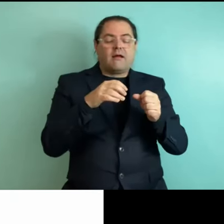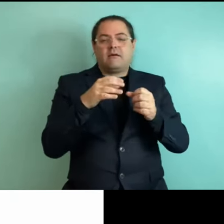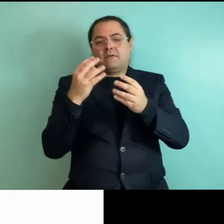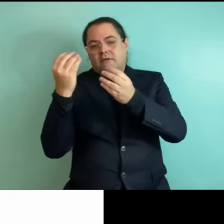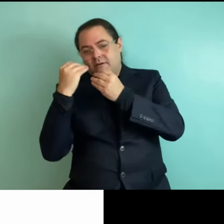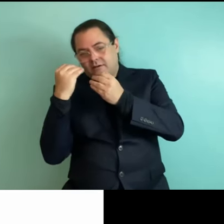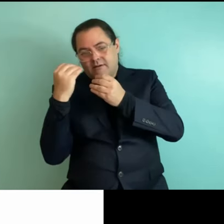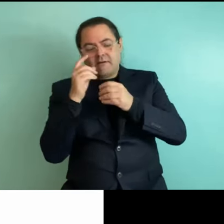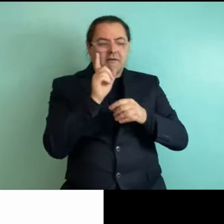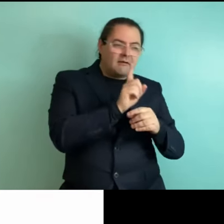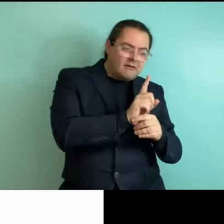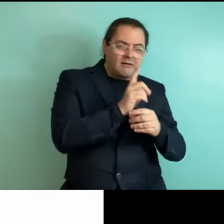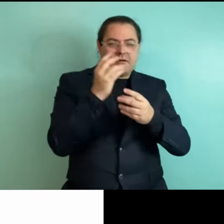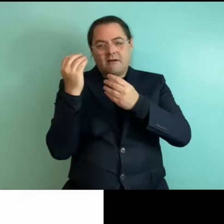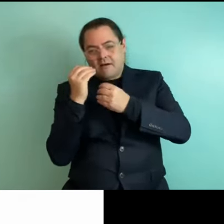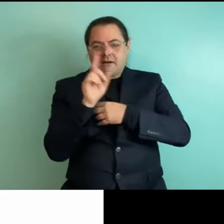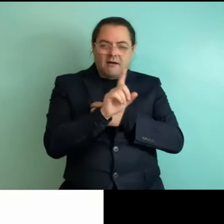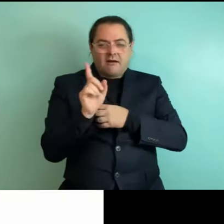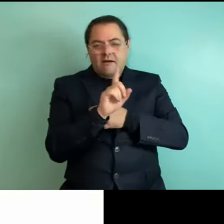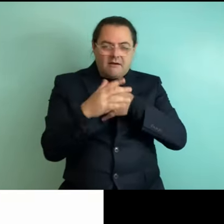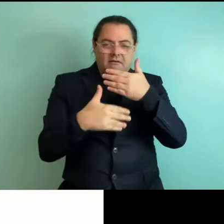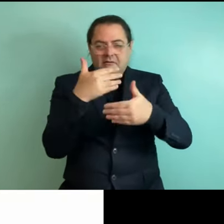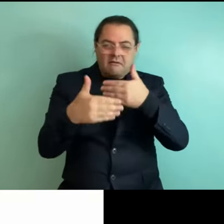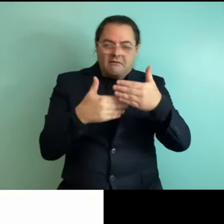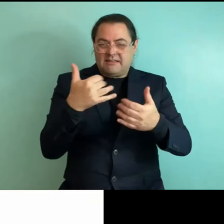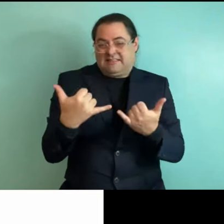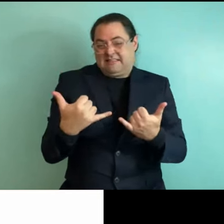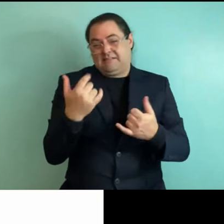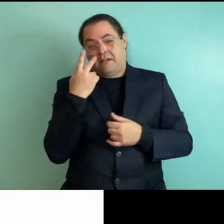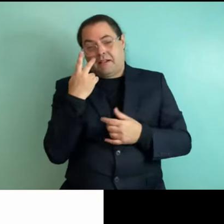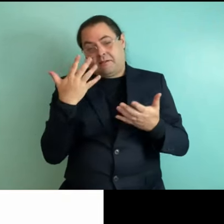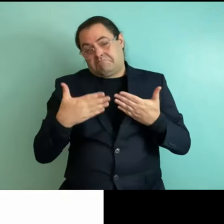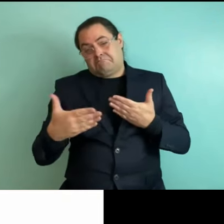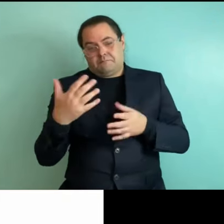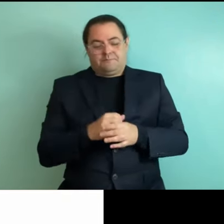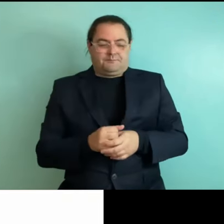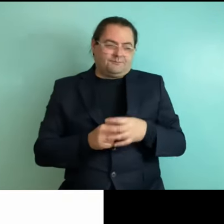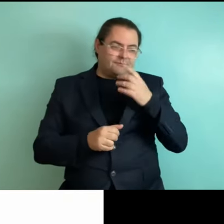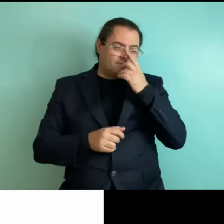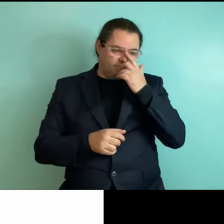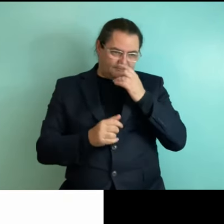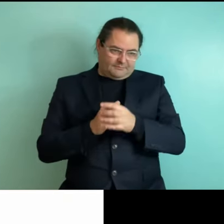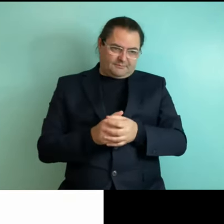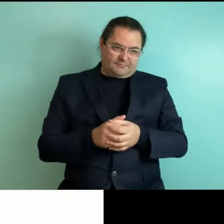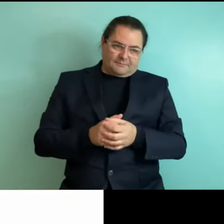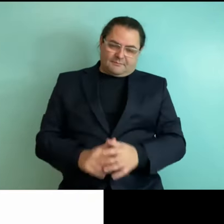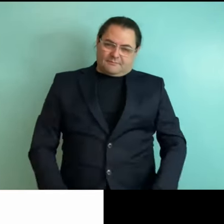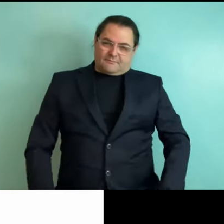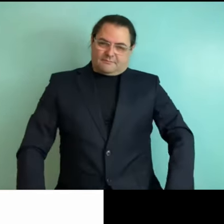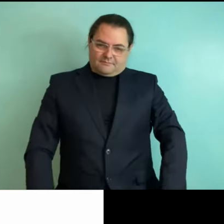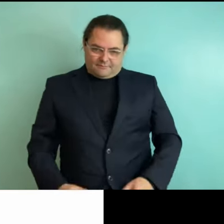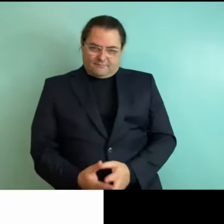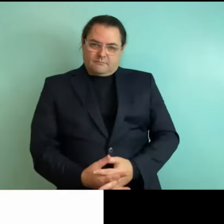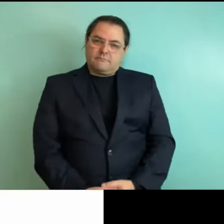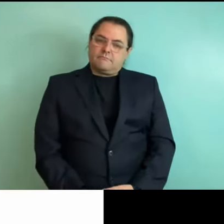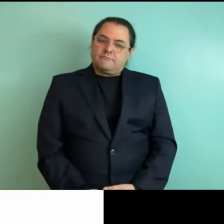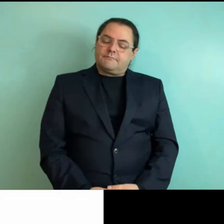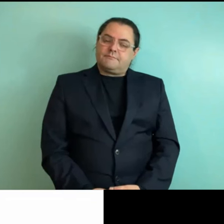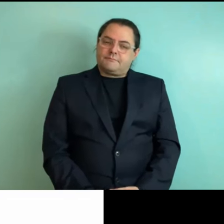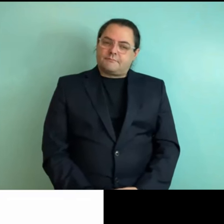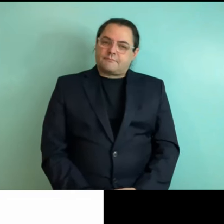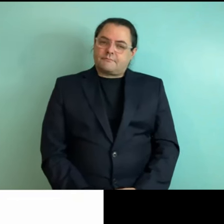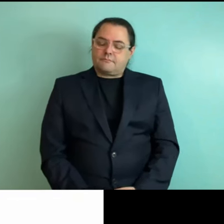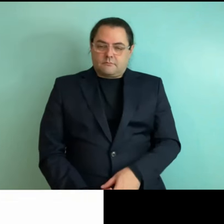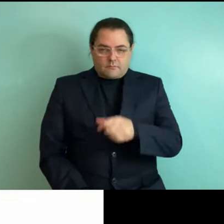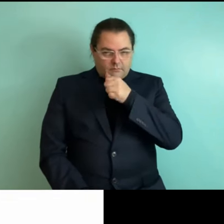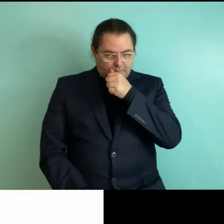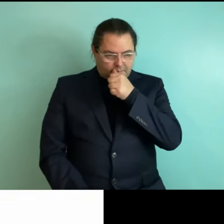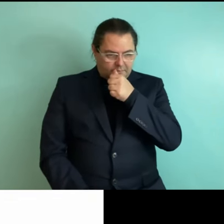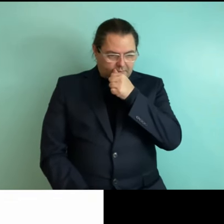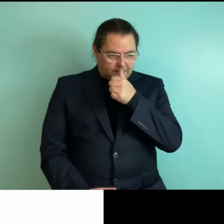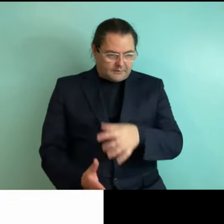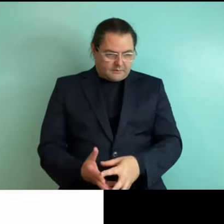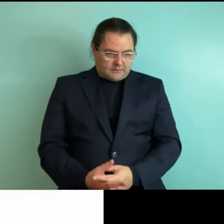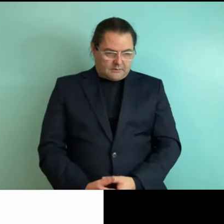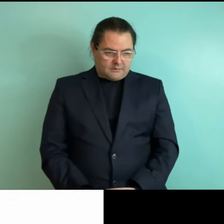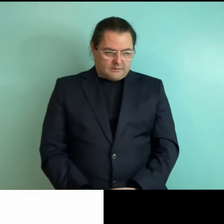11:13:50 off with an accredited course 11:14:01 messy book who marries, but that